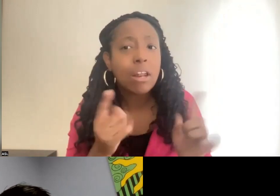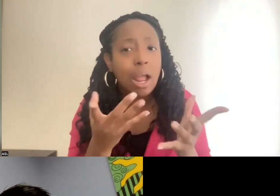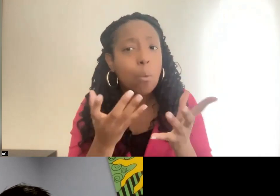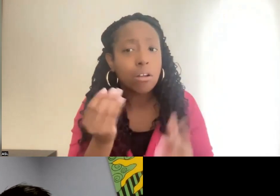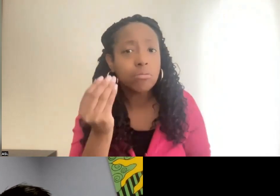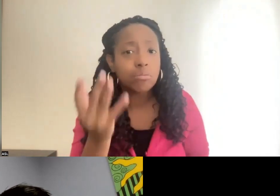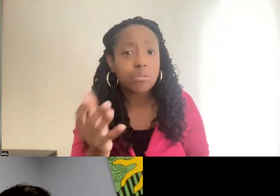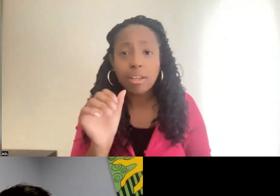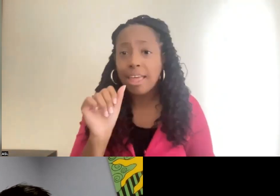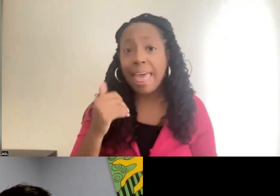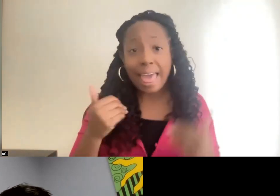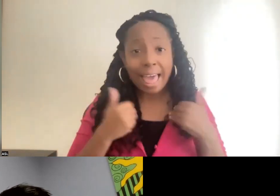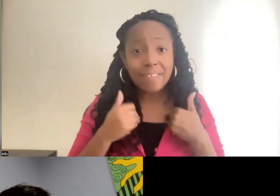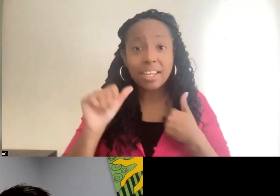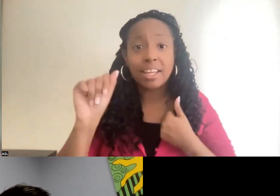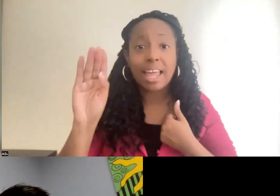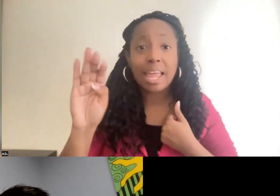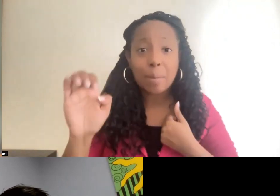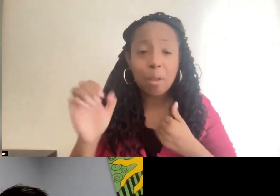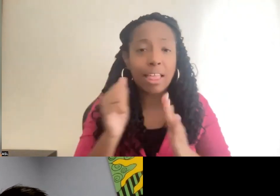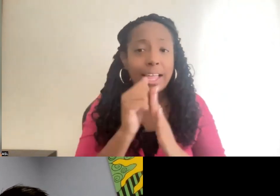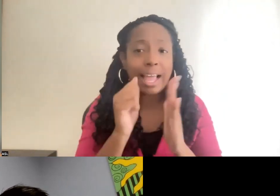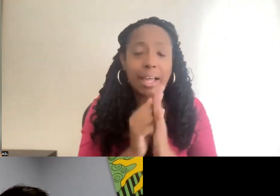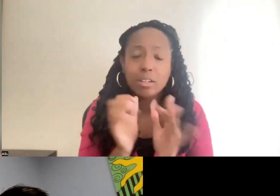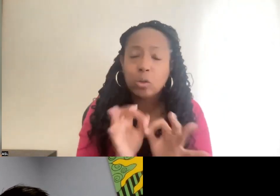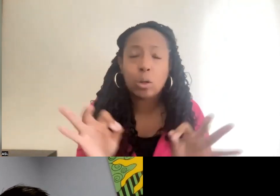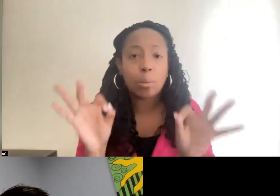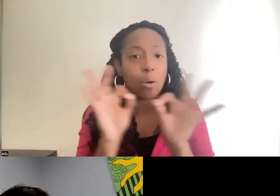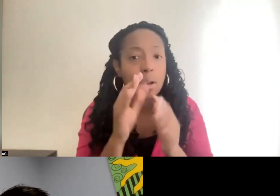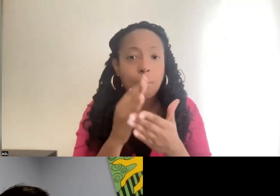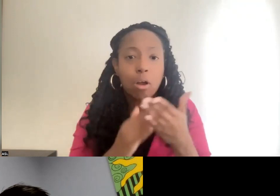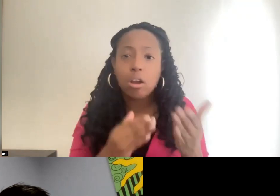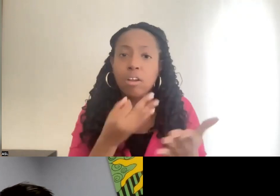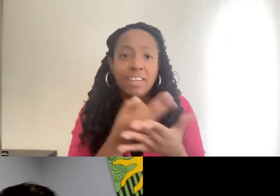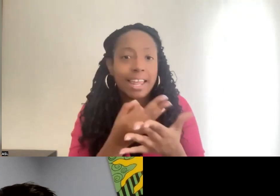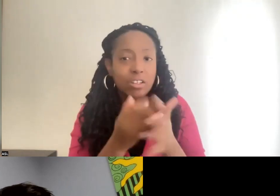are such an important part of individuals planning um and really that's the second part of your name